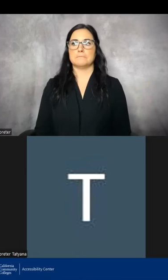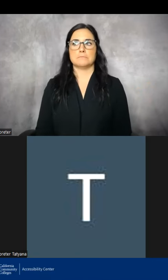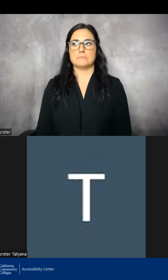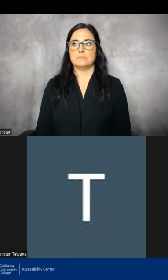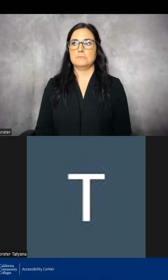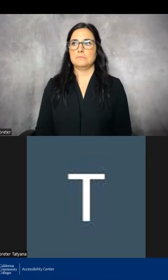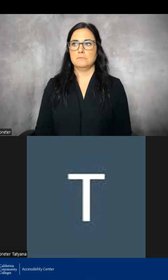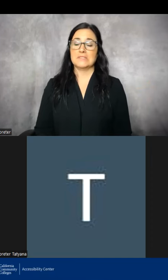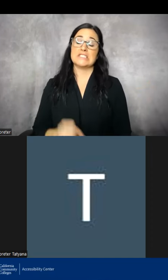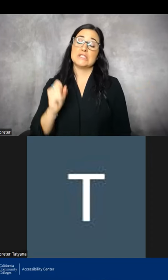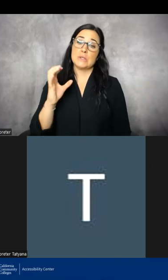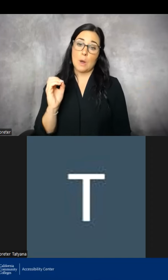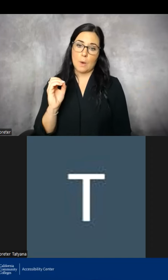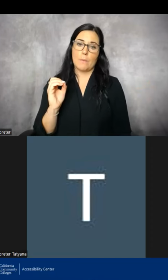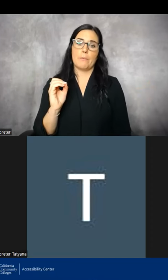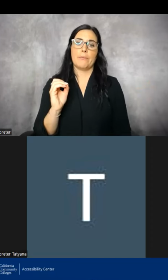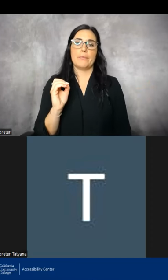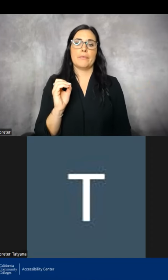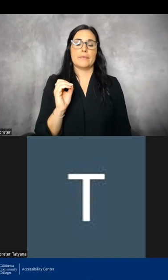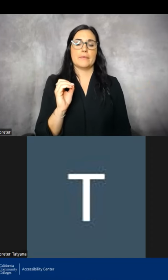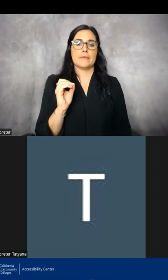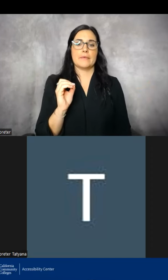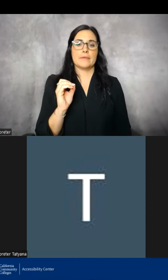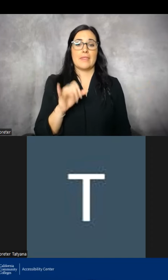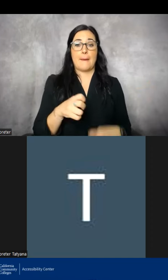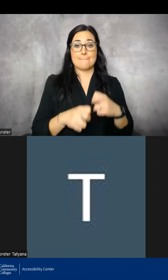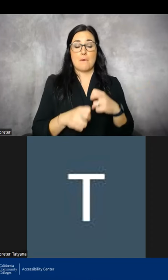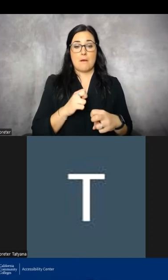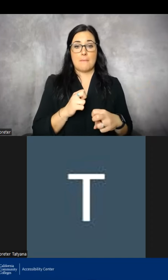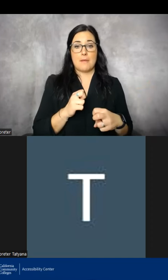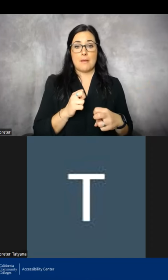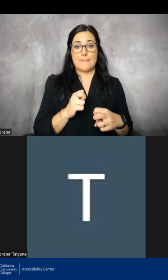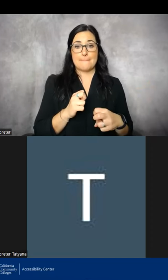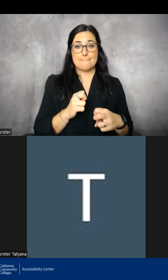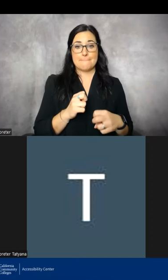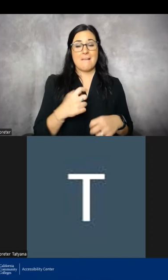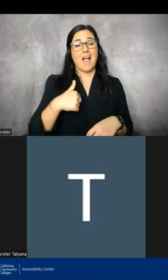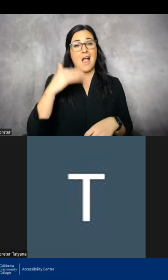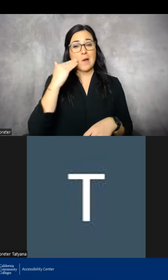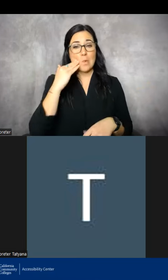So in a particular problem, when I know the context